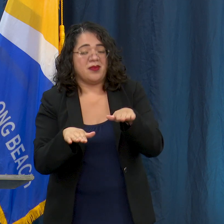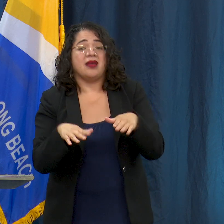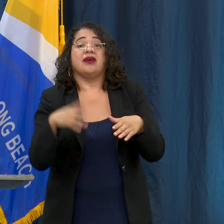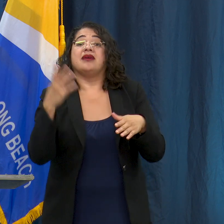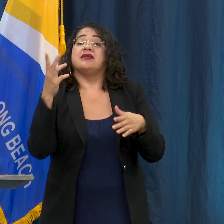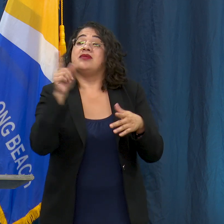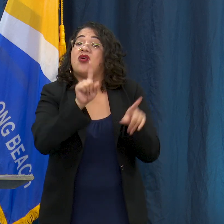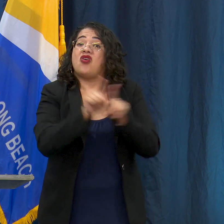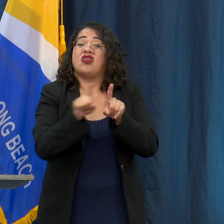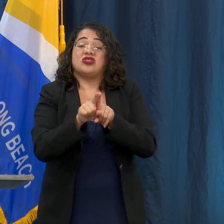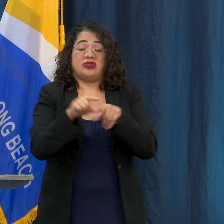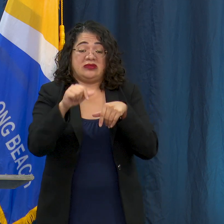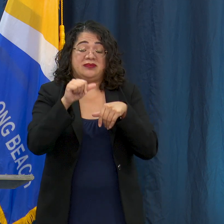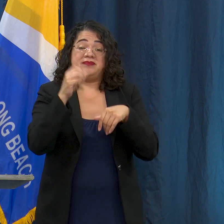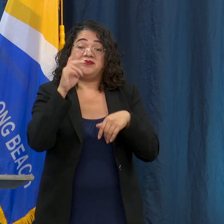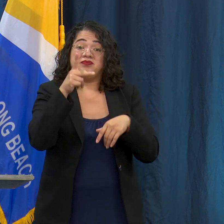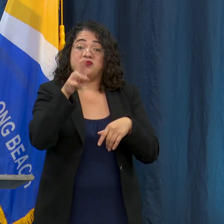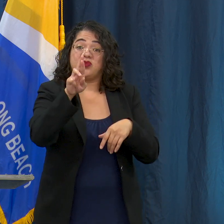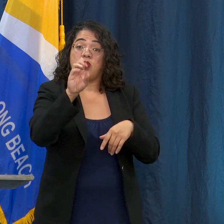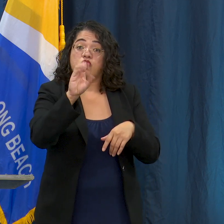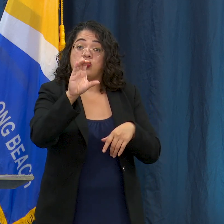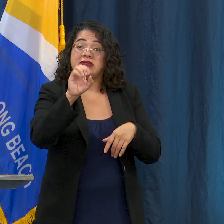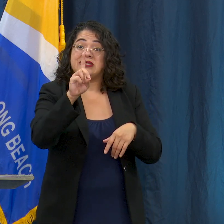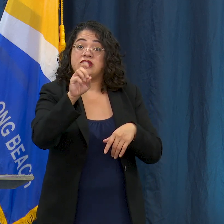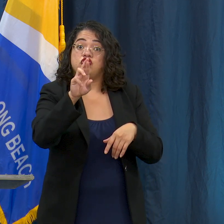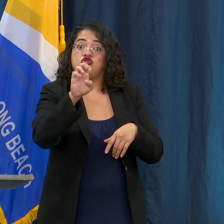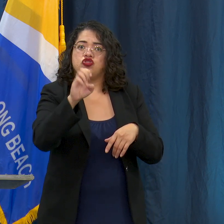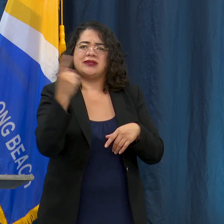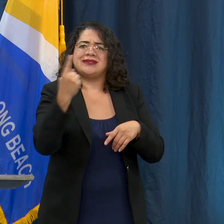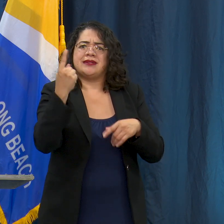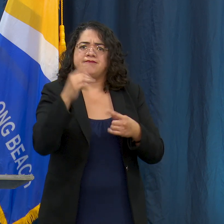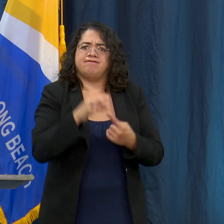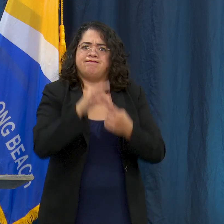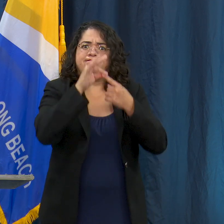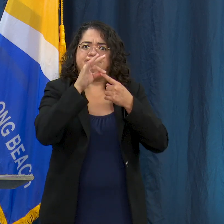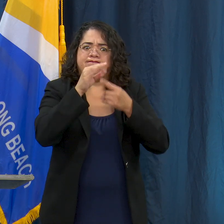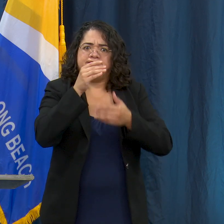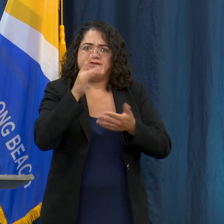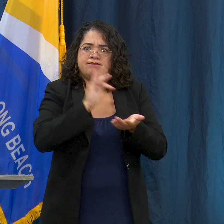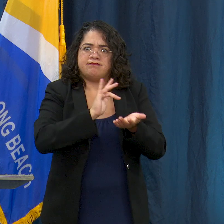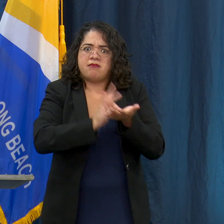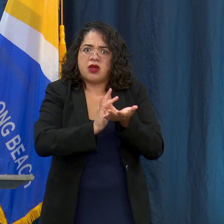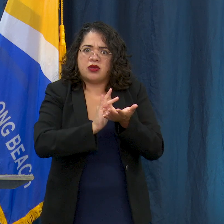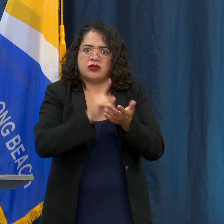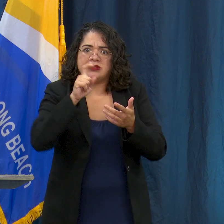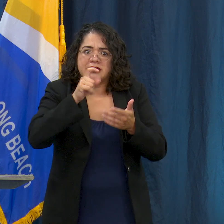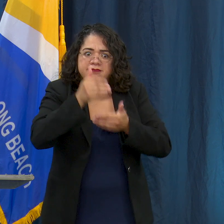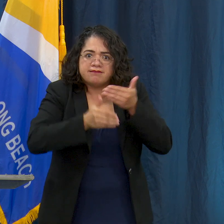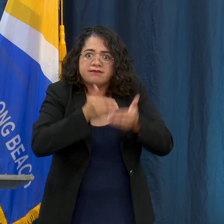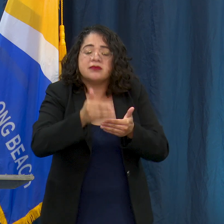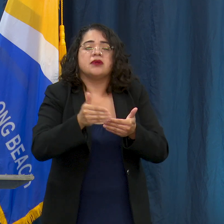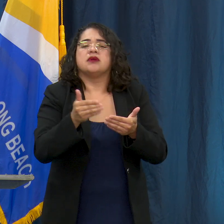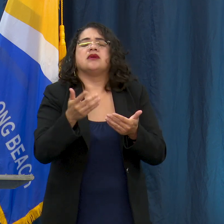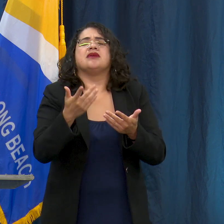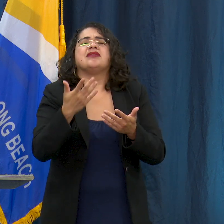procedures that aren't urgently needed, try to use touch-less payment methods, try